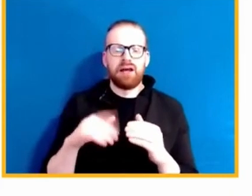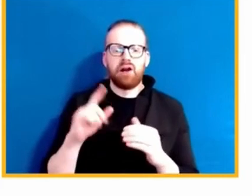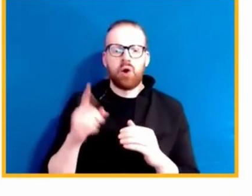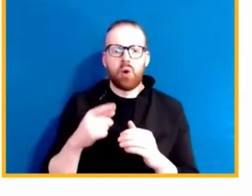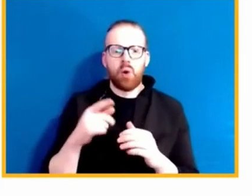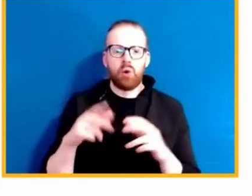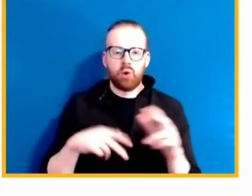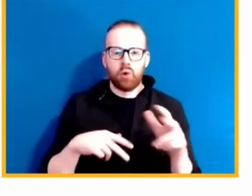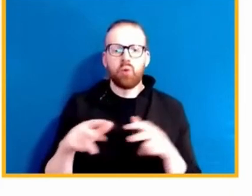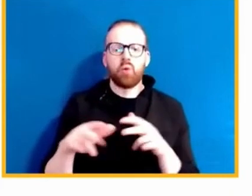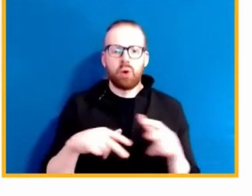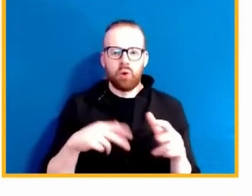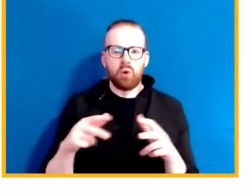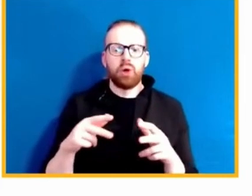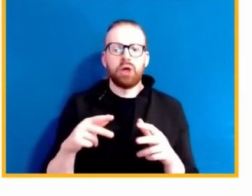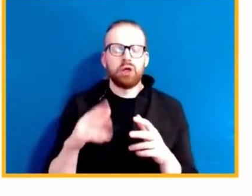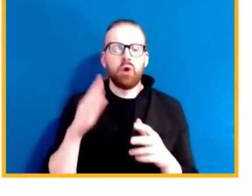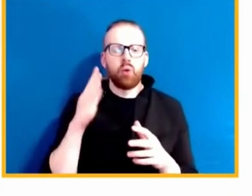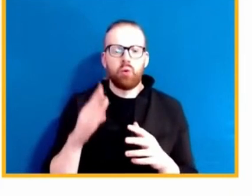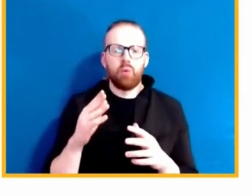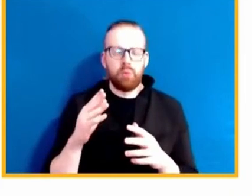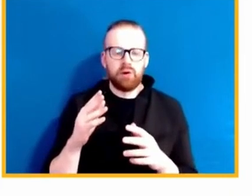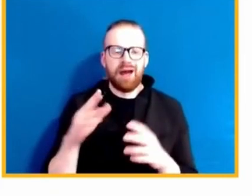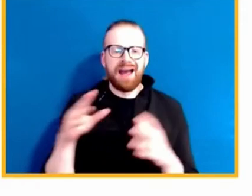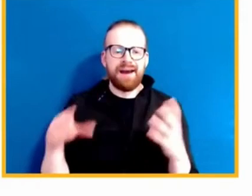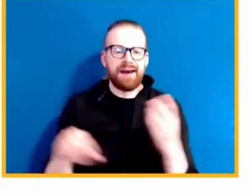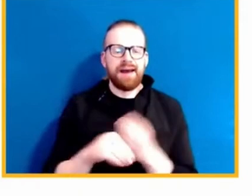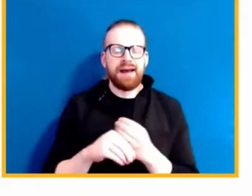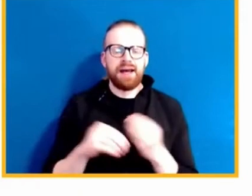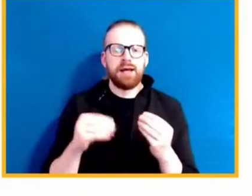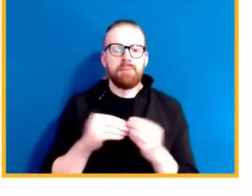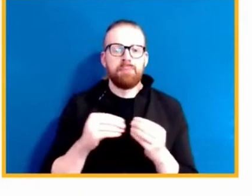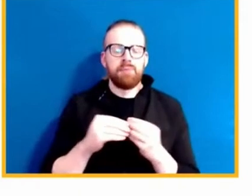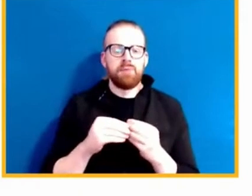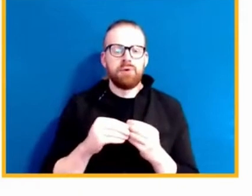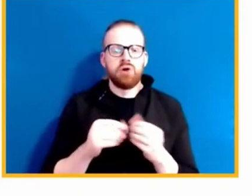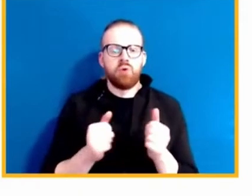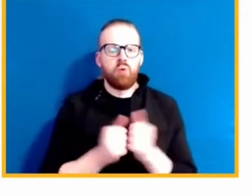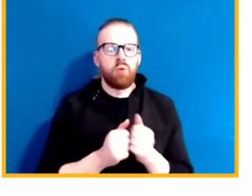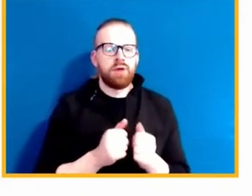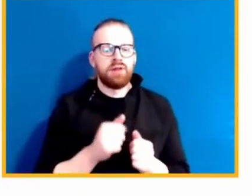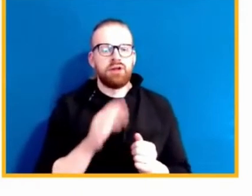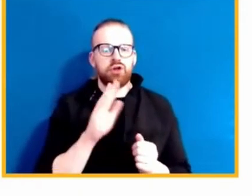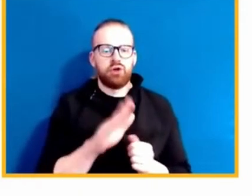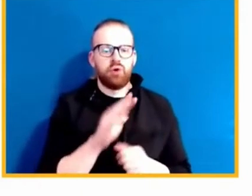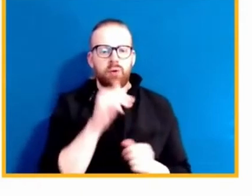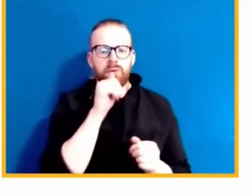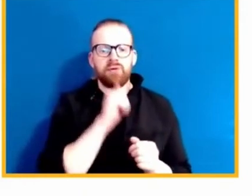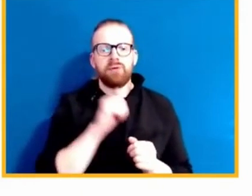is something that will definitely bring more to it and then with the patience there could be